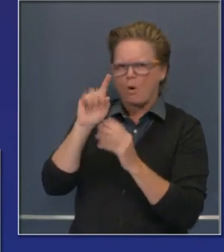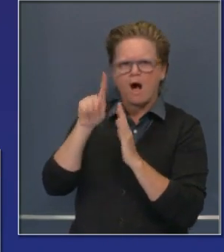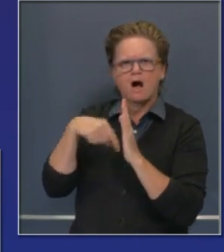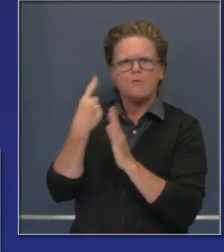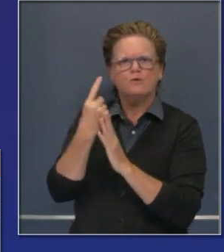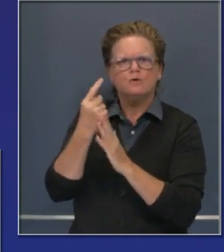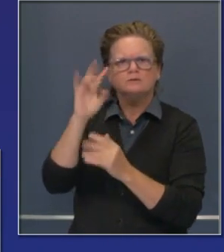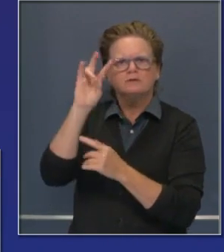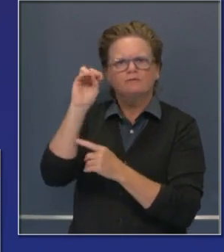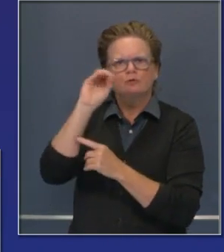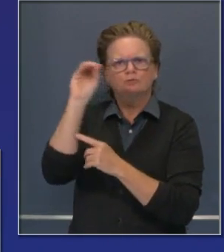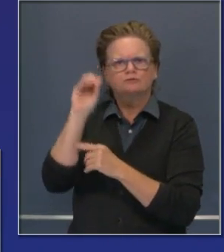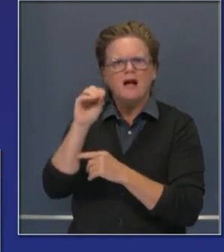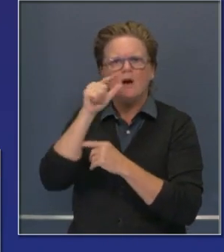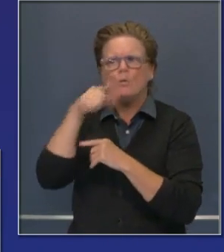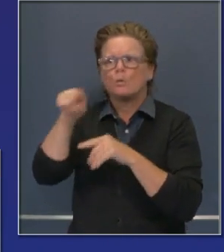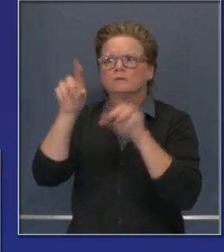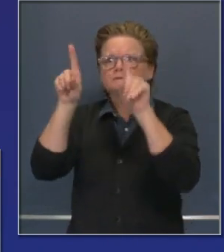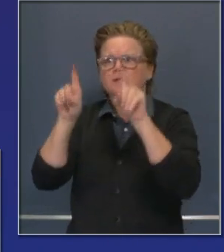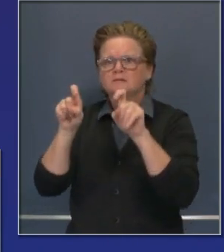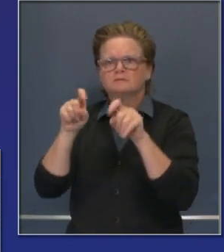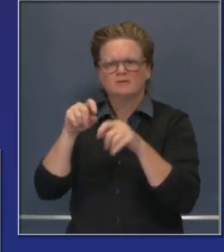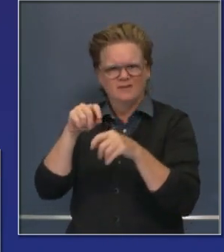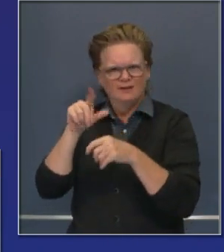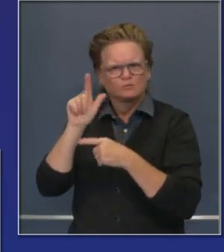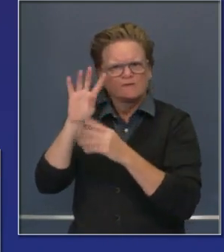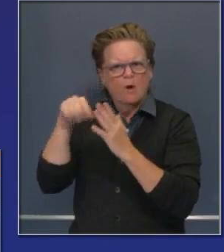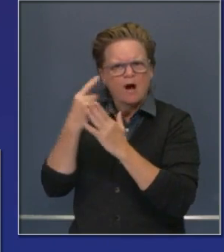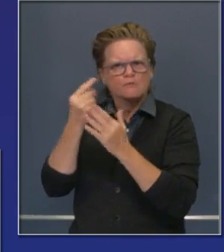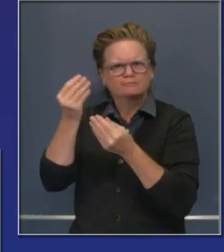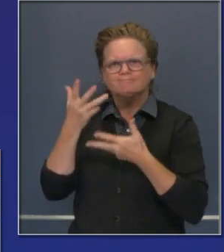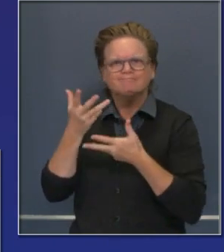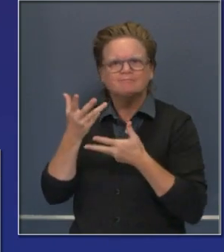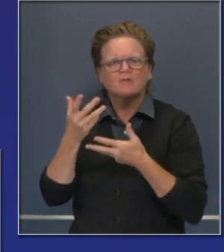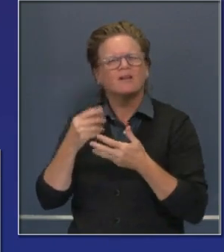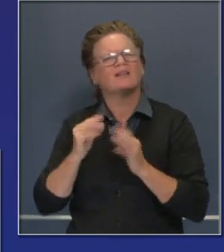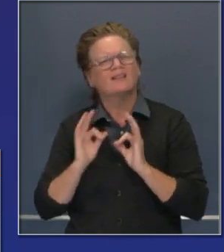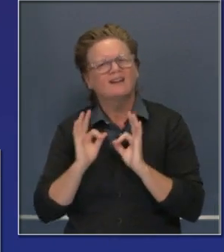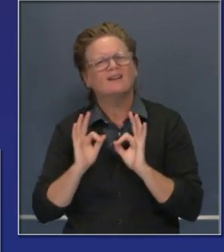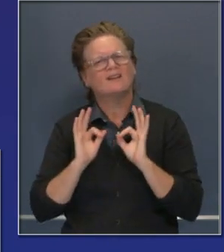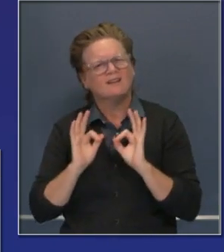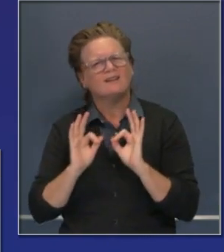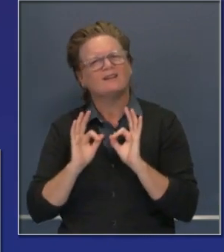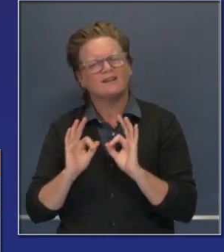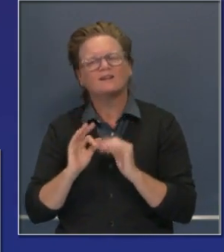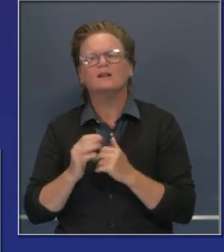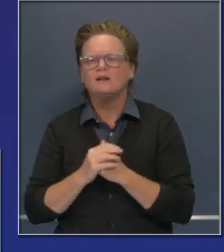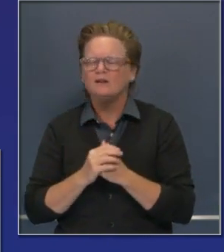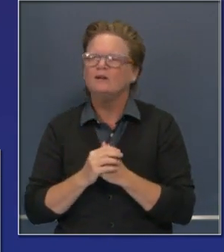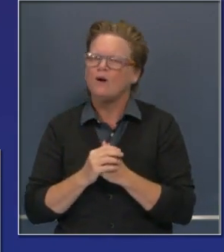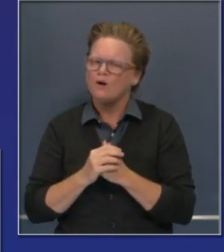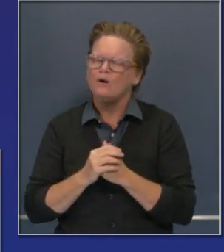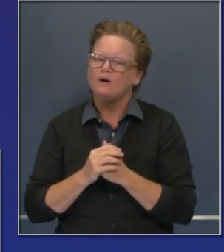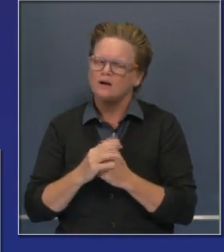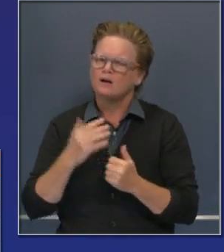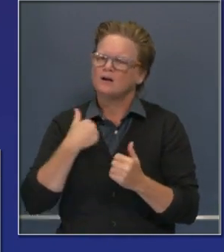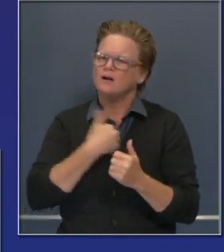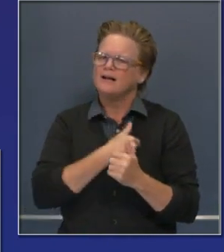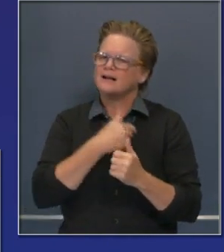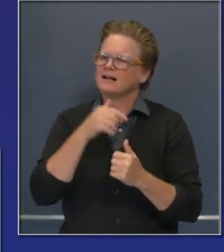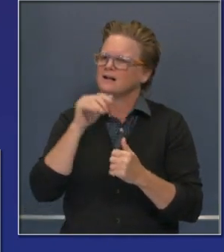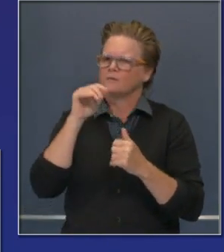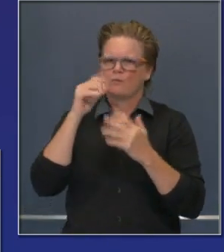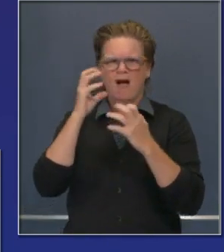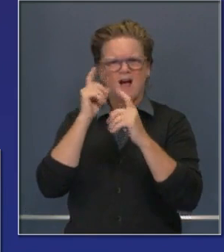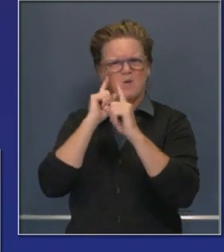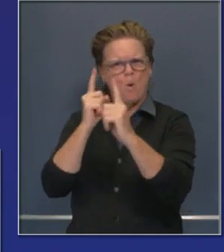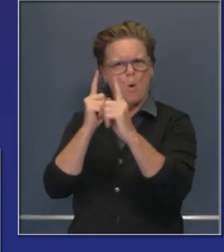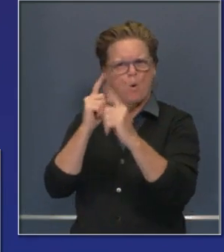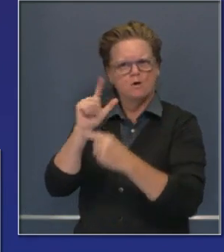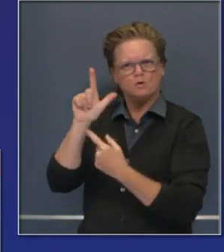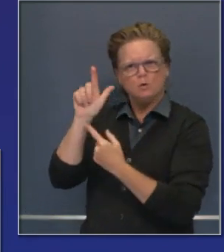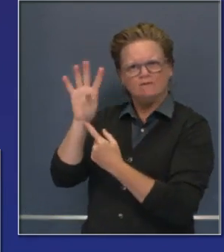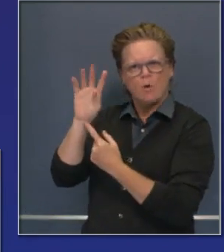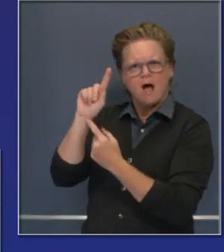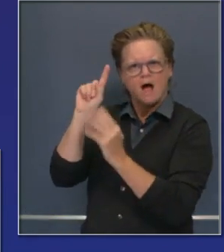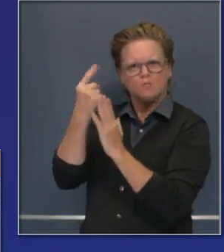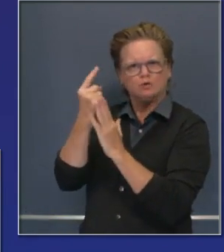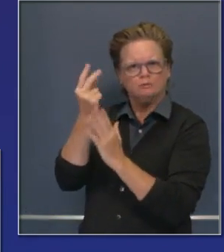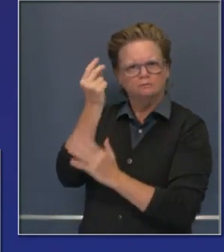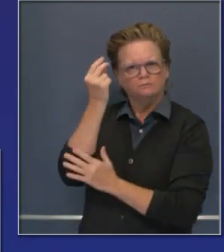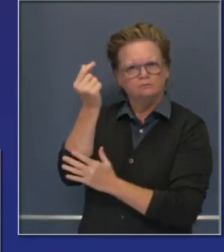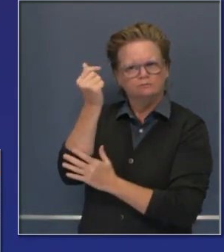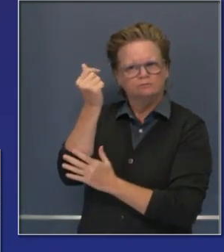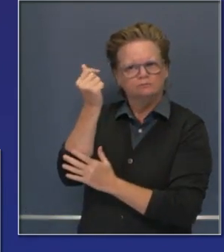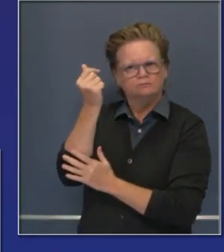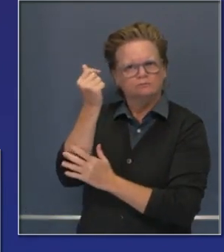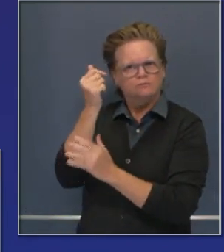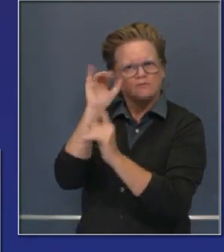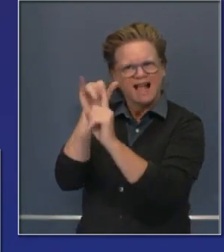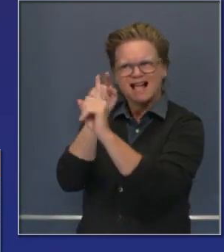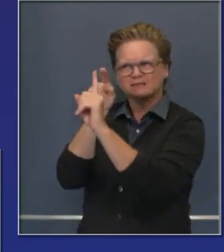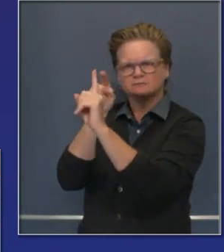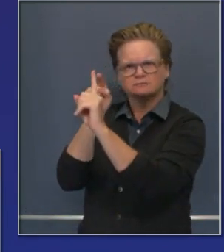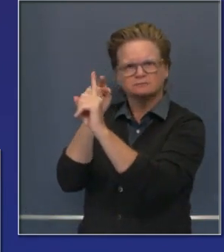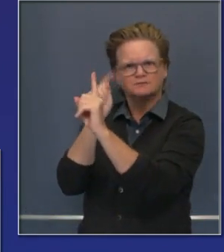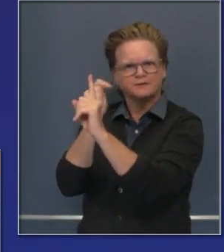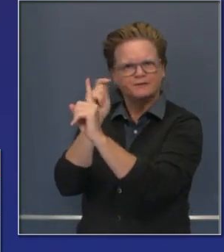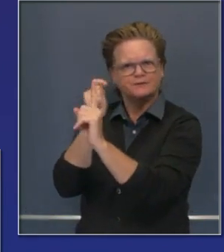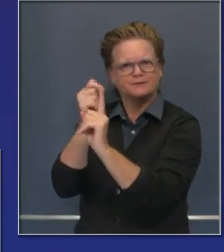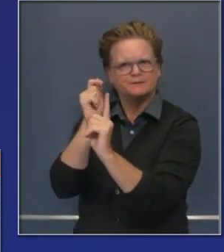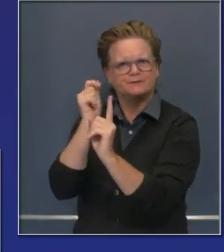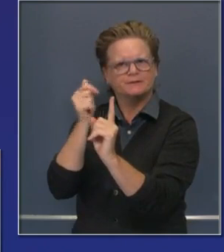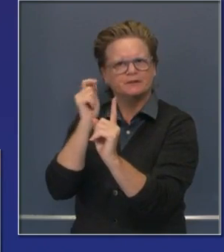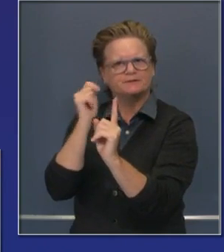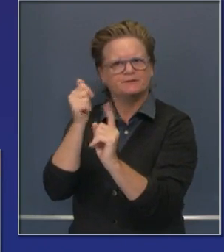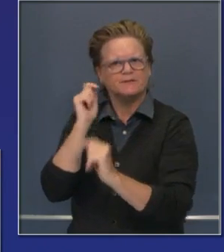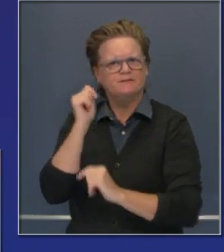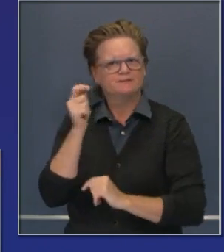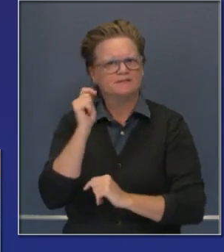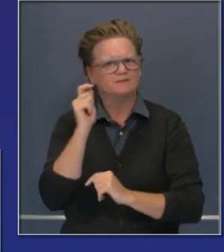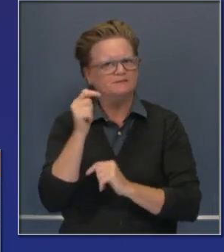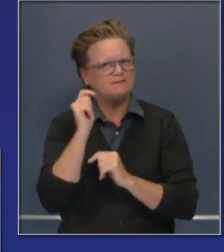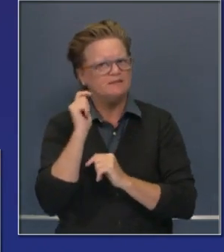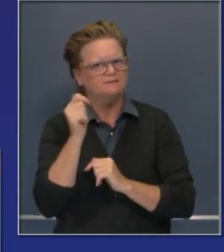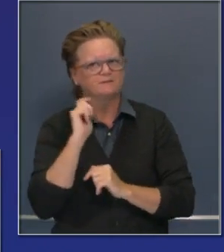NOW, WE’RE COMING BACK WITHIN A 24-HOUR PERIOD AND SUBSTANTIAL NUMBER WITHIN 48 HOURS WILL MONITOR THAT BUT WE WANT TO SEE THOSE TEST RESULTS BACK WITHIN A 24-HOUR PERIOD AS A BENCHMARK AS